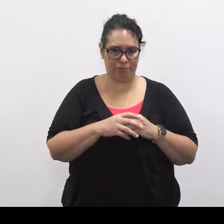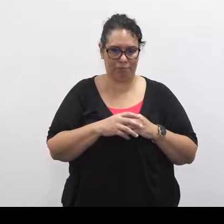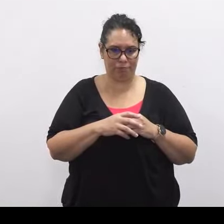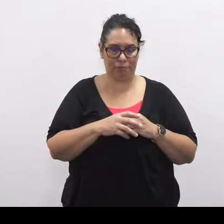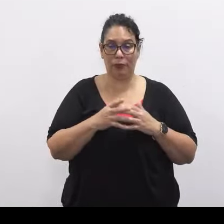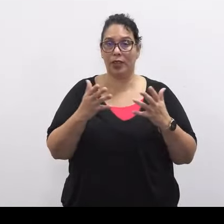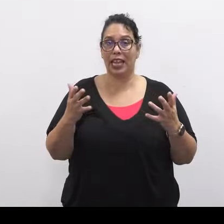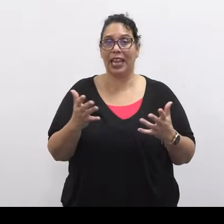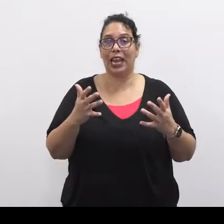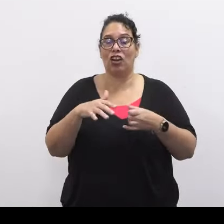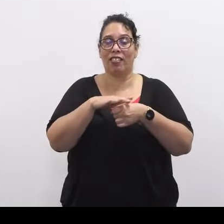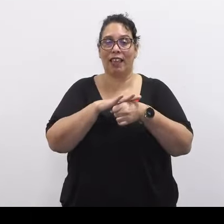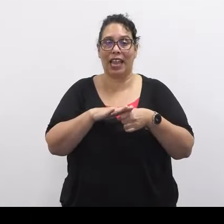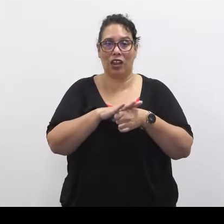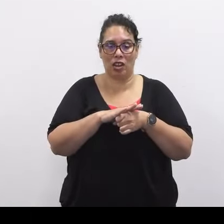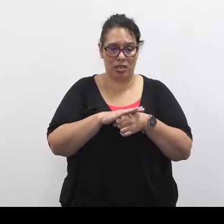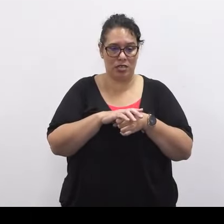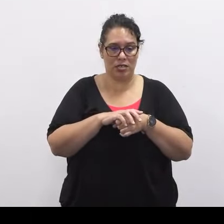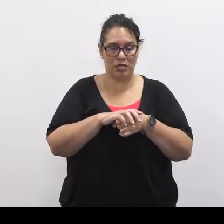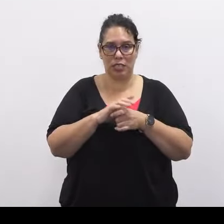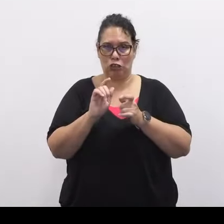Here are the areas in which are changing,